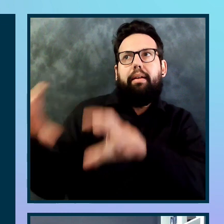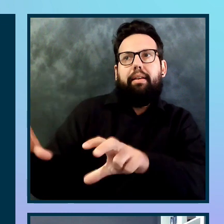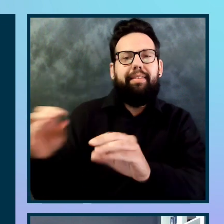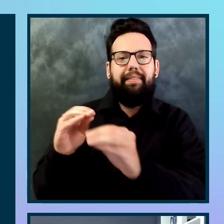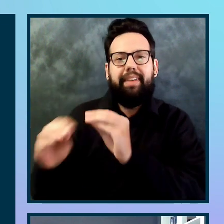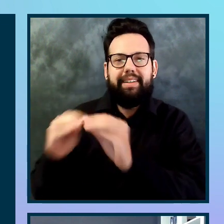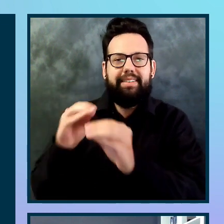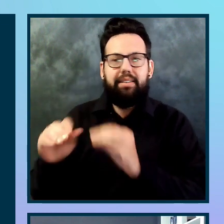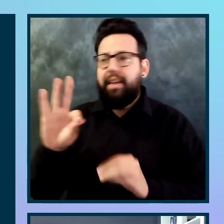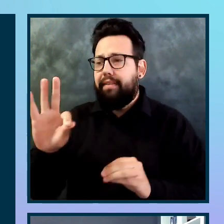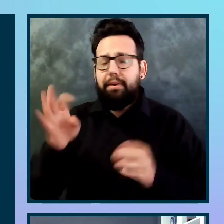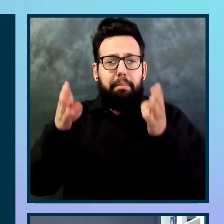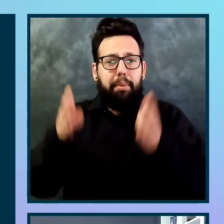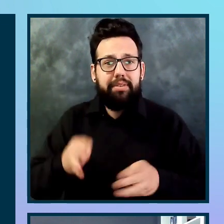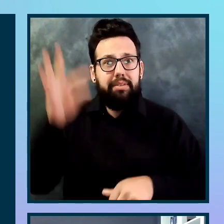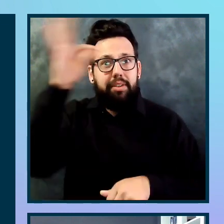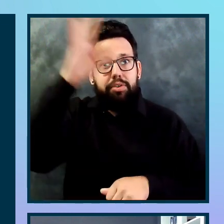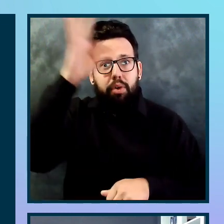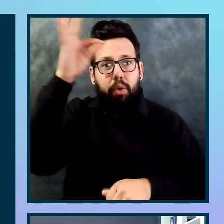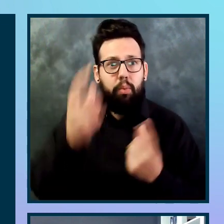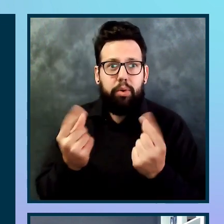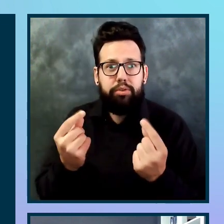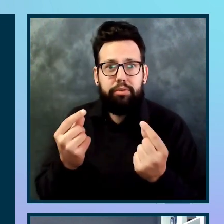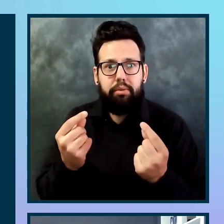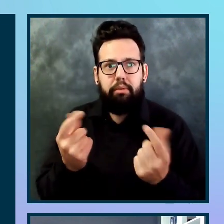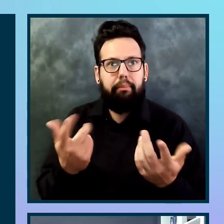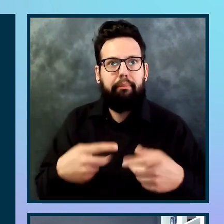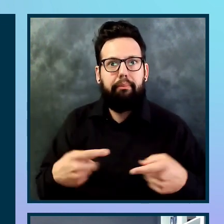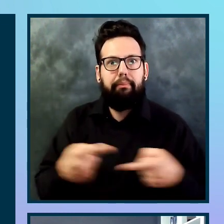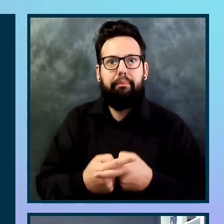then you have a big problem at your hands because it was not designed and you might not know how to solve this.